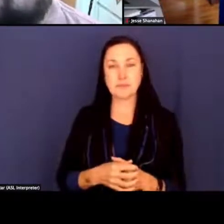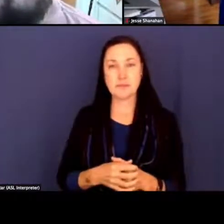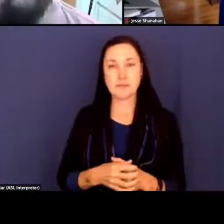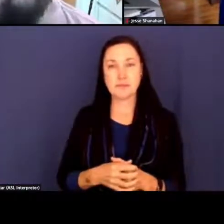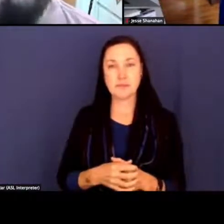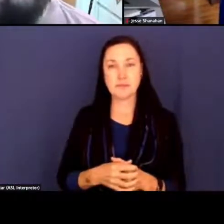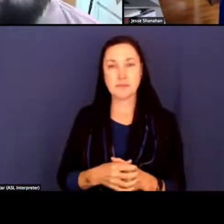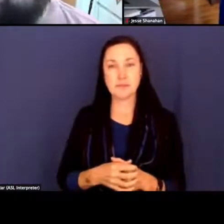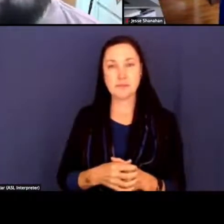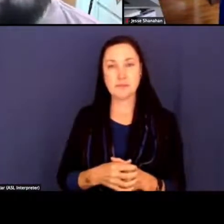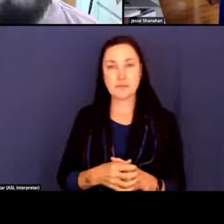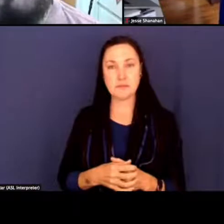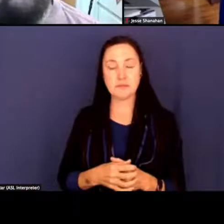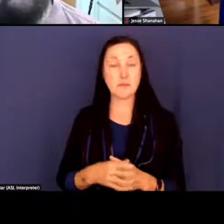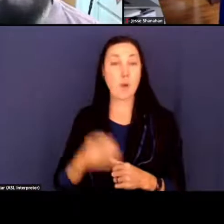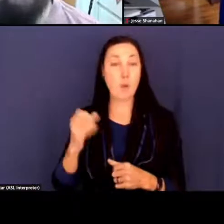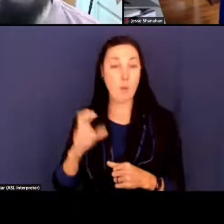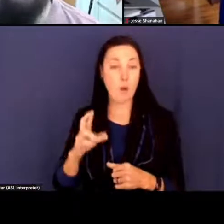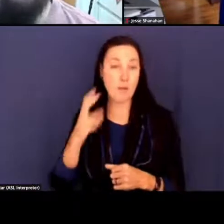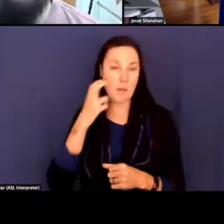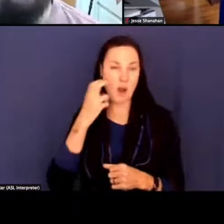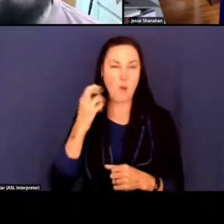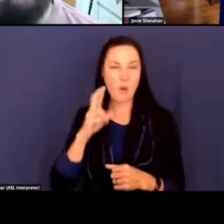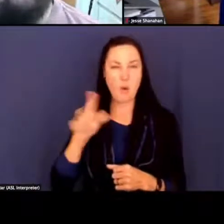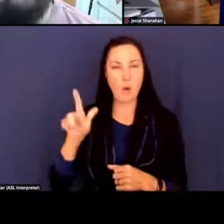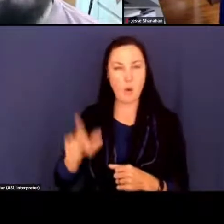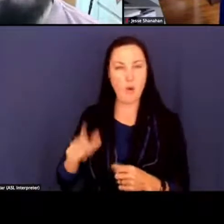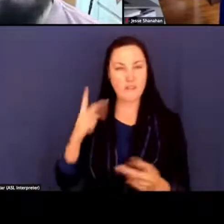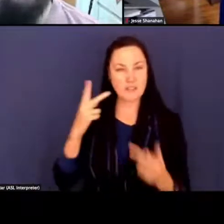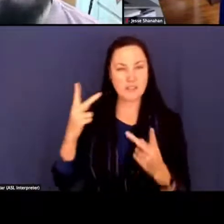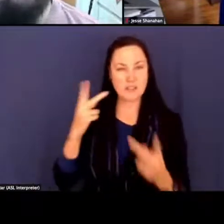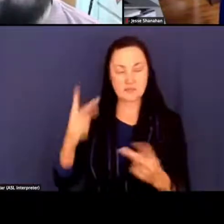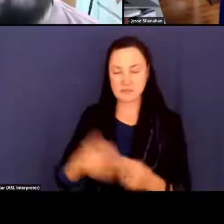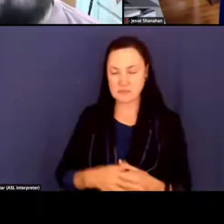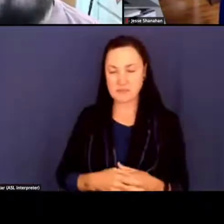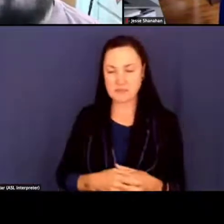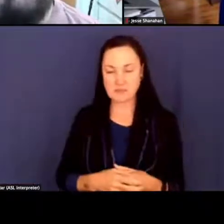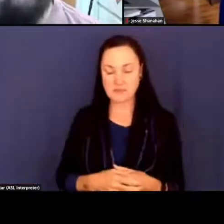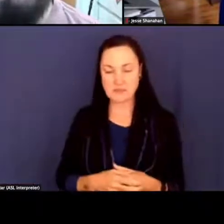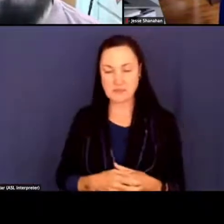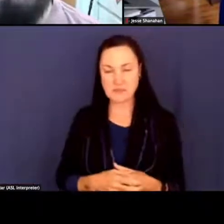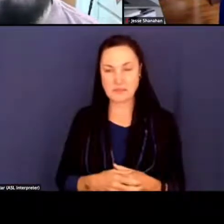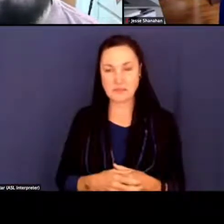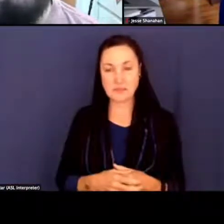or low-vision. So that is how my journey started.